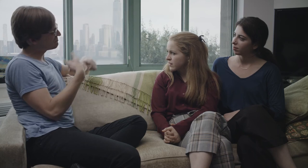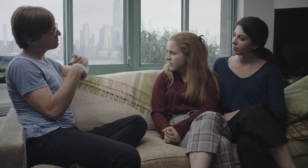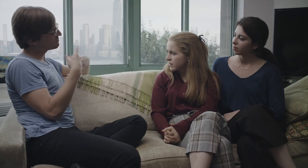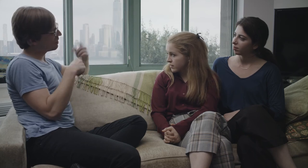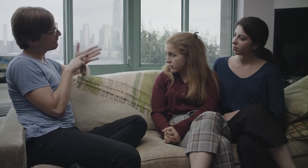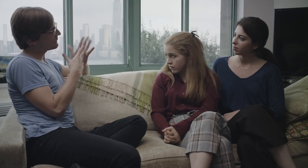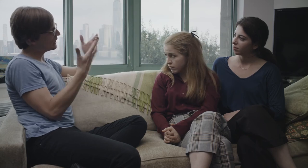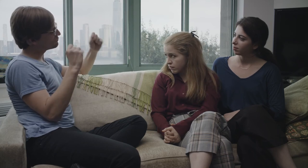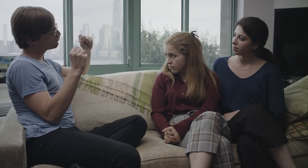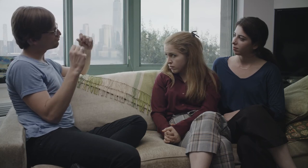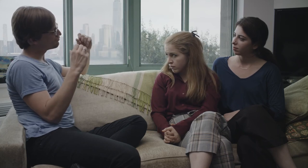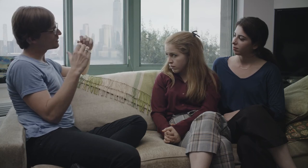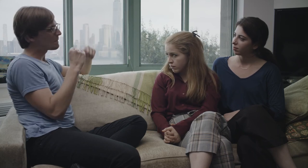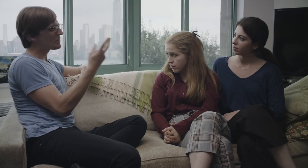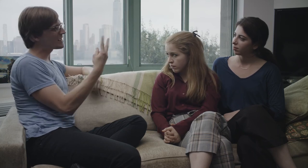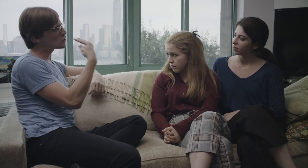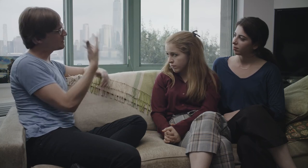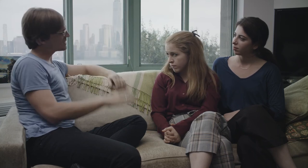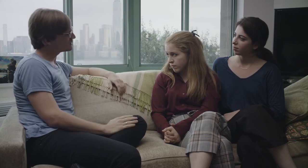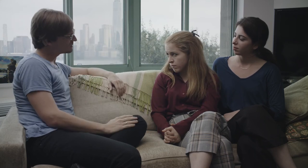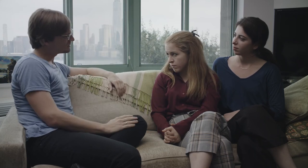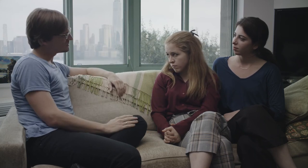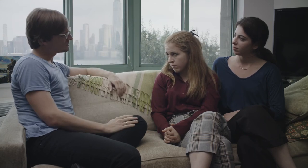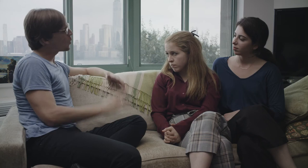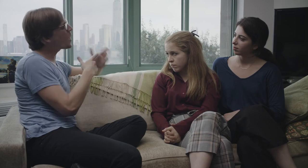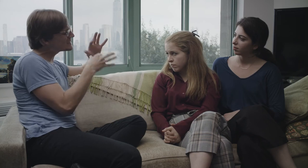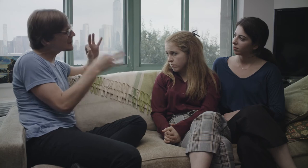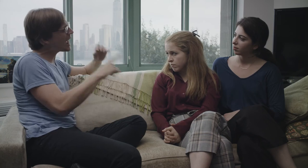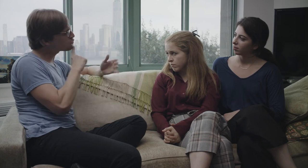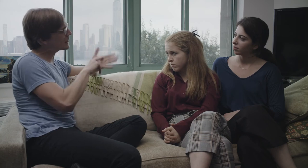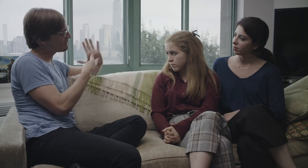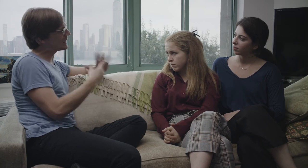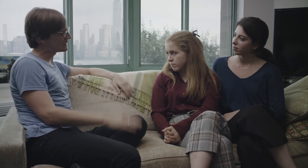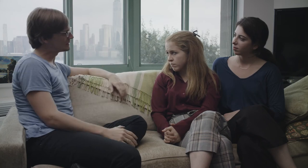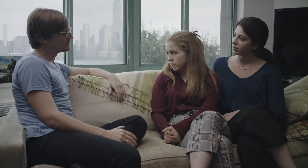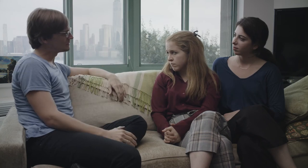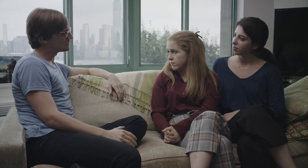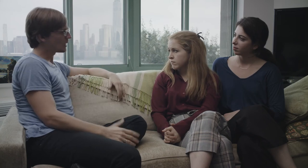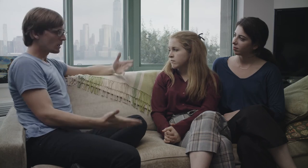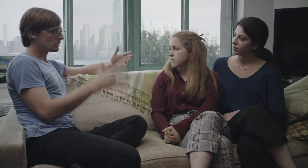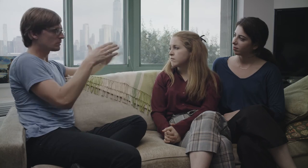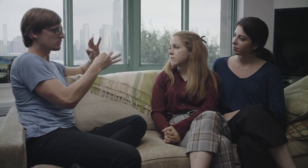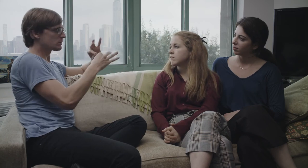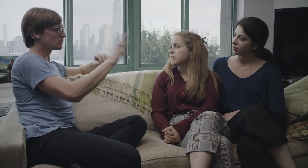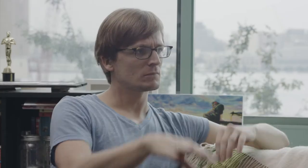and go to sign it, you might not necessarily really understand what it means right off the bat.